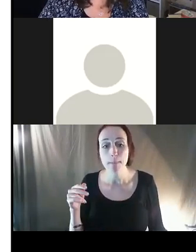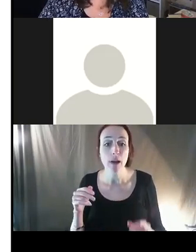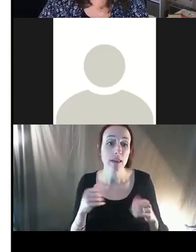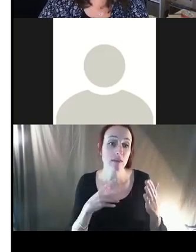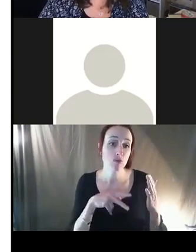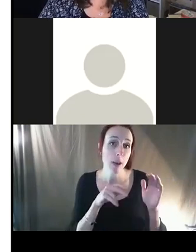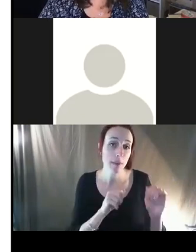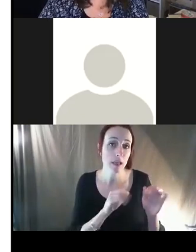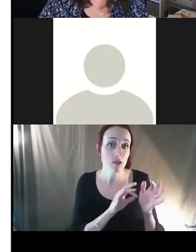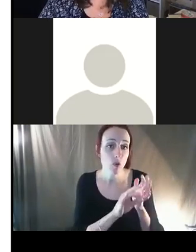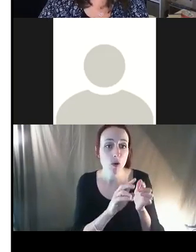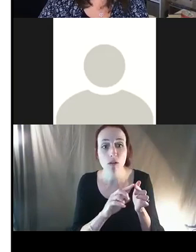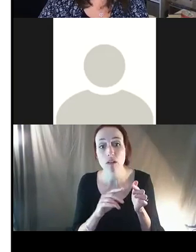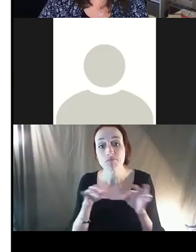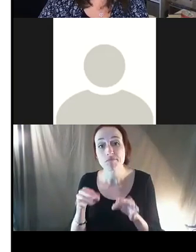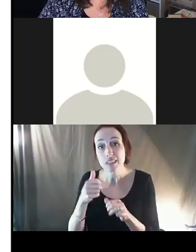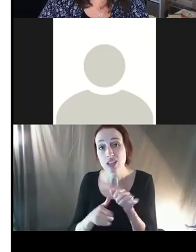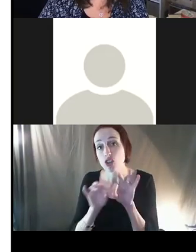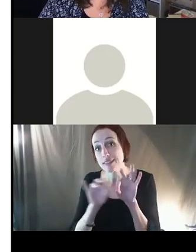use of passive voice and adverbs.